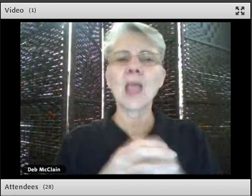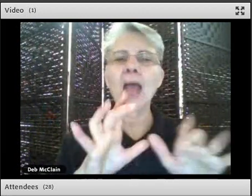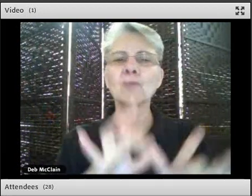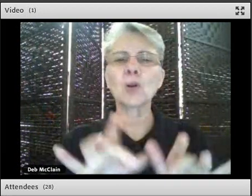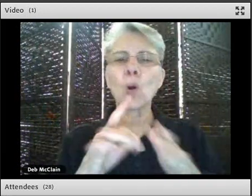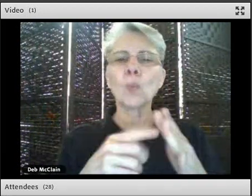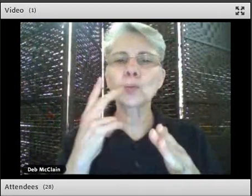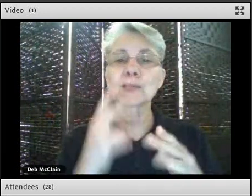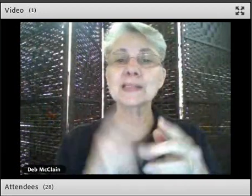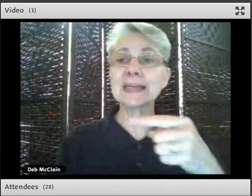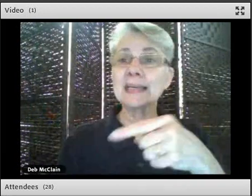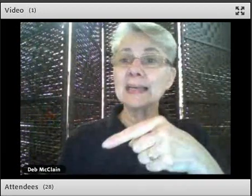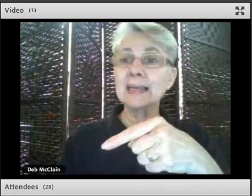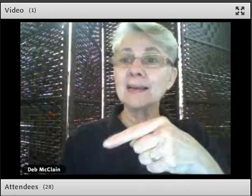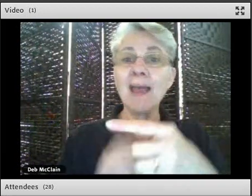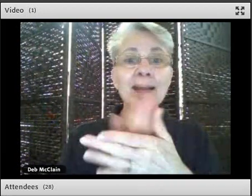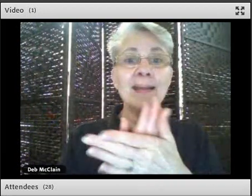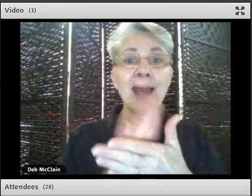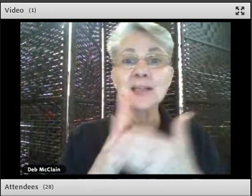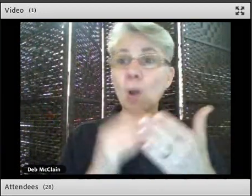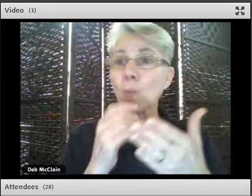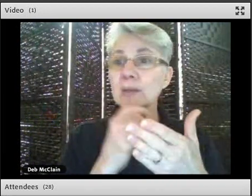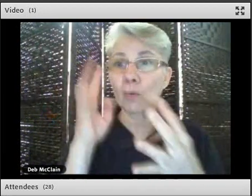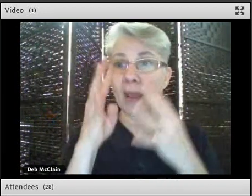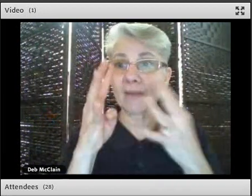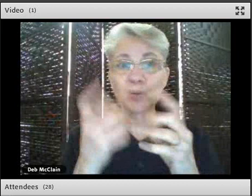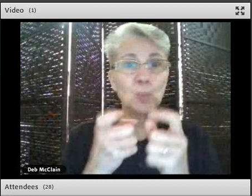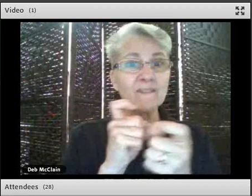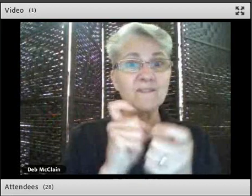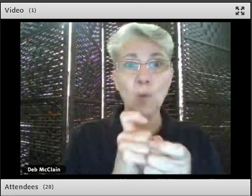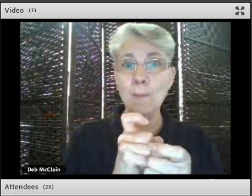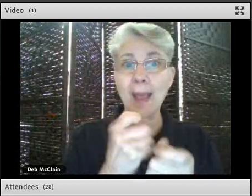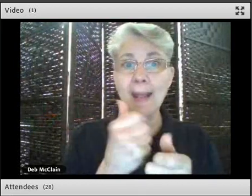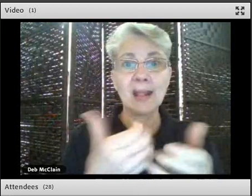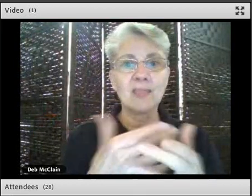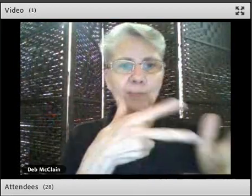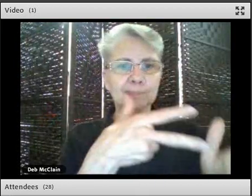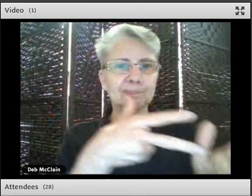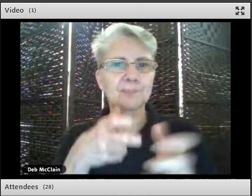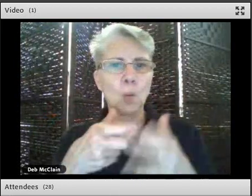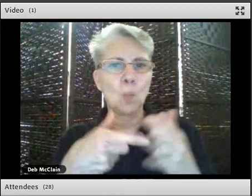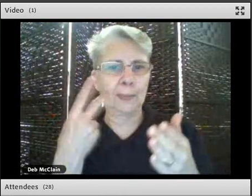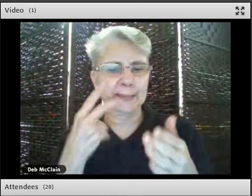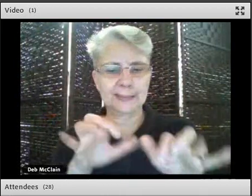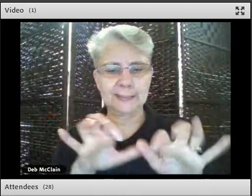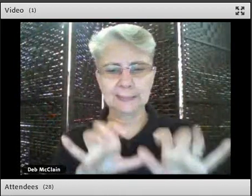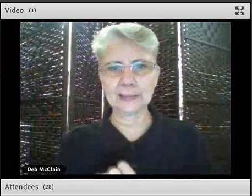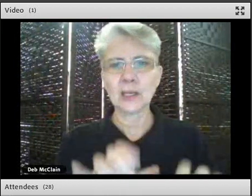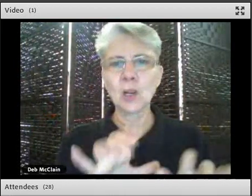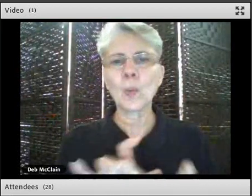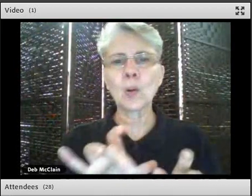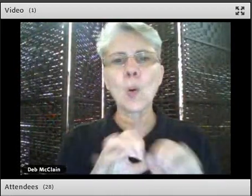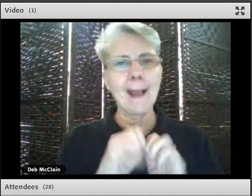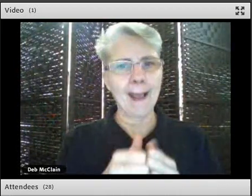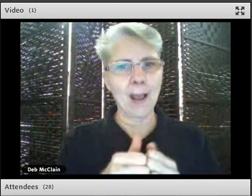and record it the way that we see it. So, here on the container for "Harry Potter," we see approximately 19 hours.